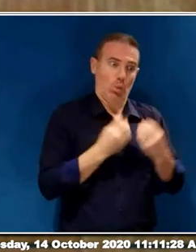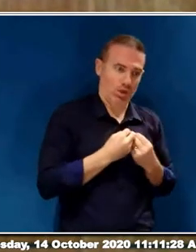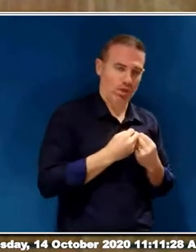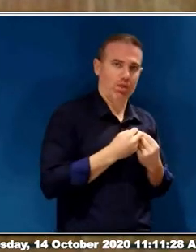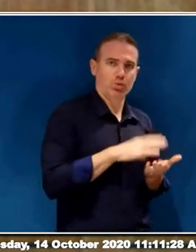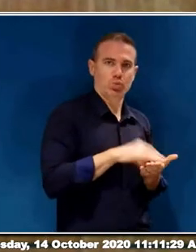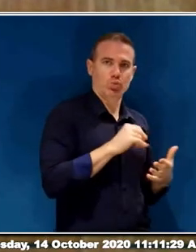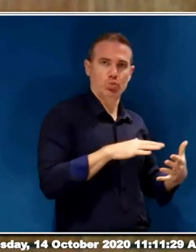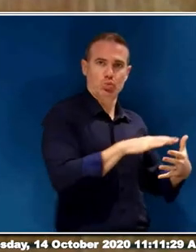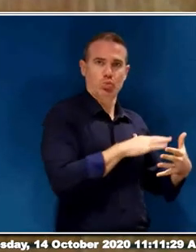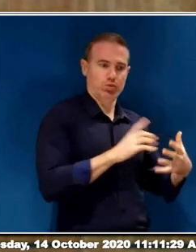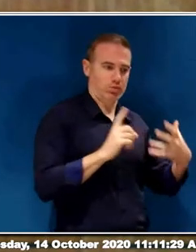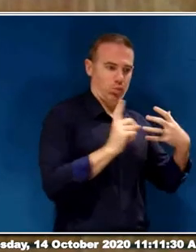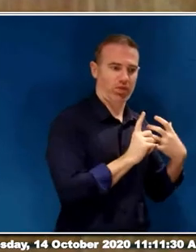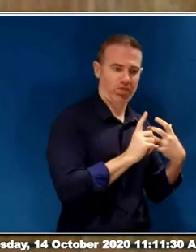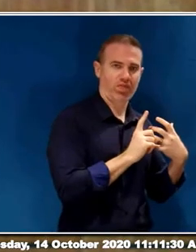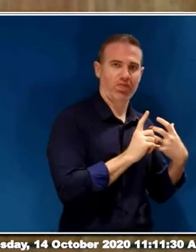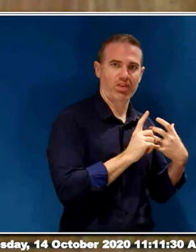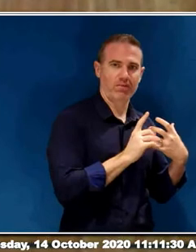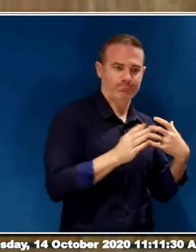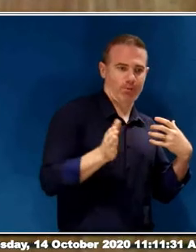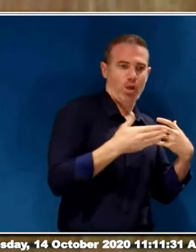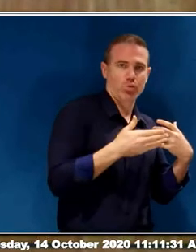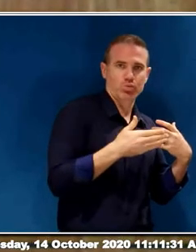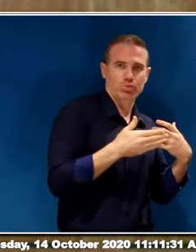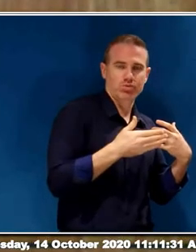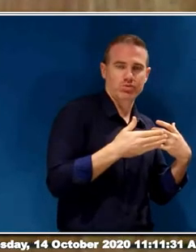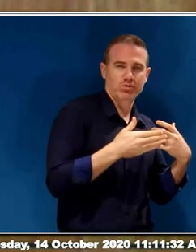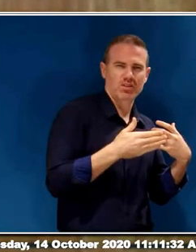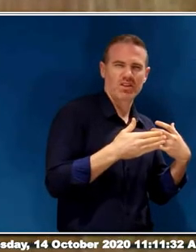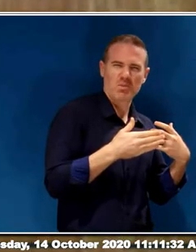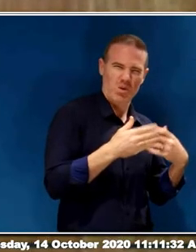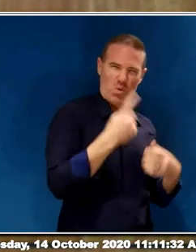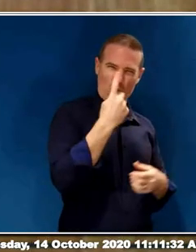There was one particular teacher that stood in the doorway with the doorway open.